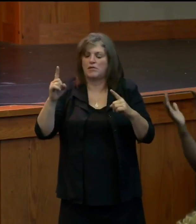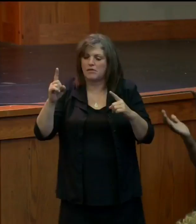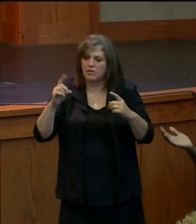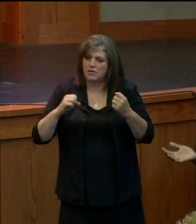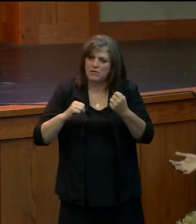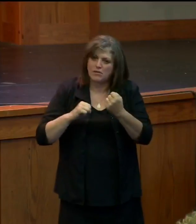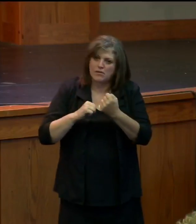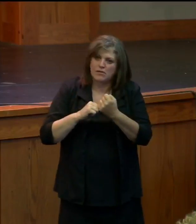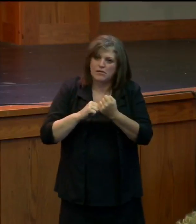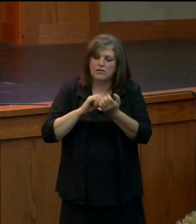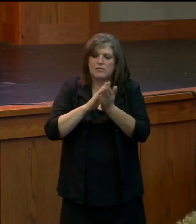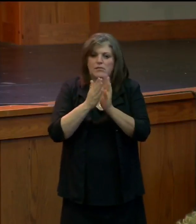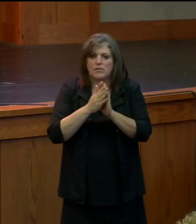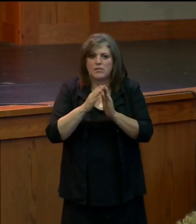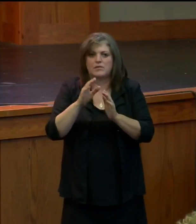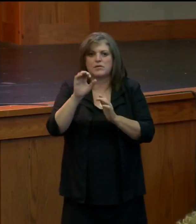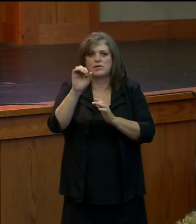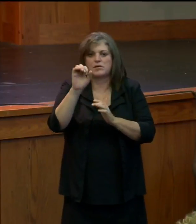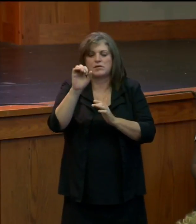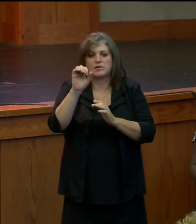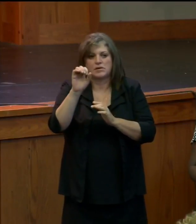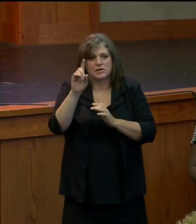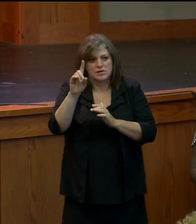ON THE BALLOT IN NOVEMBER.